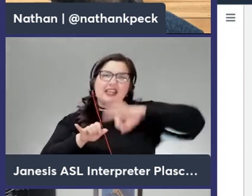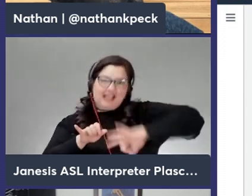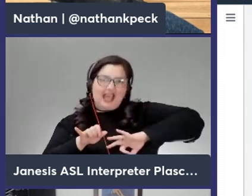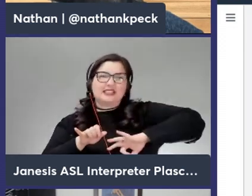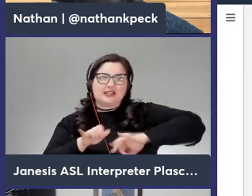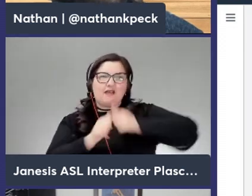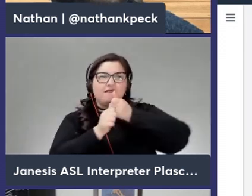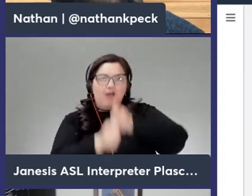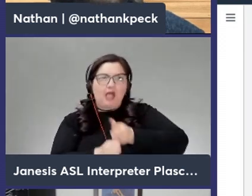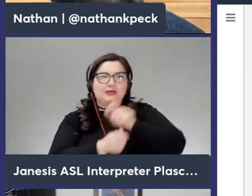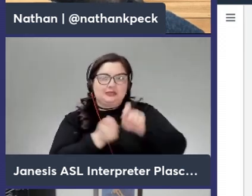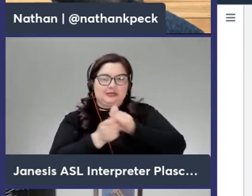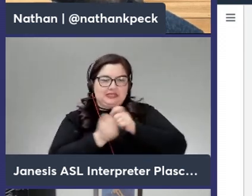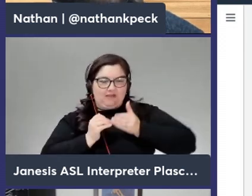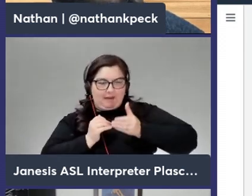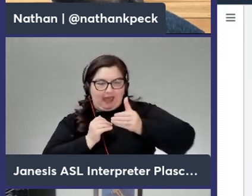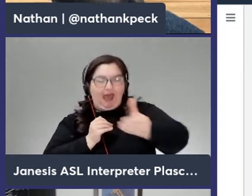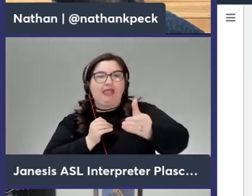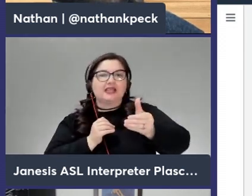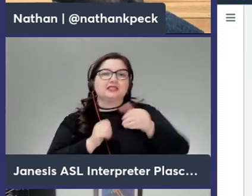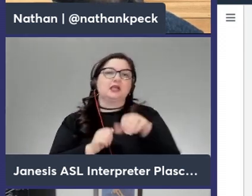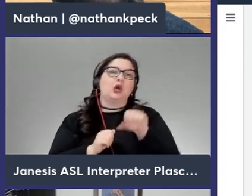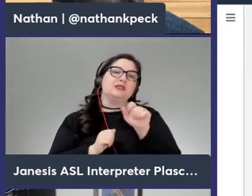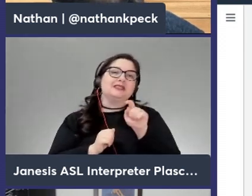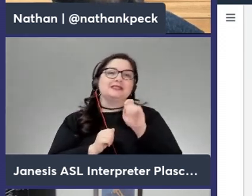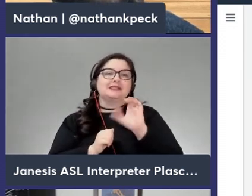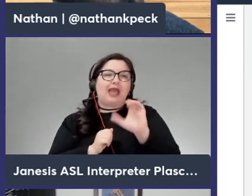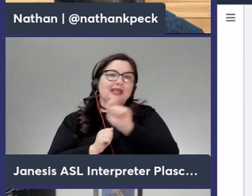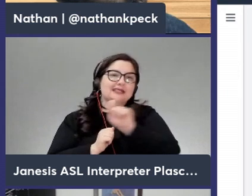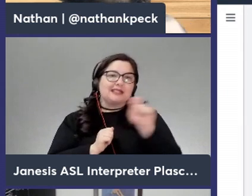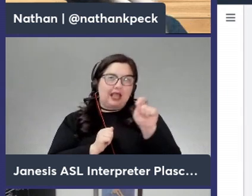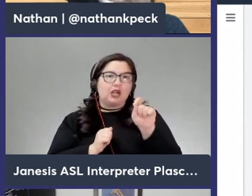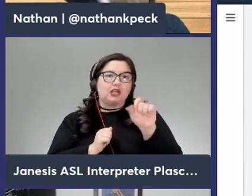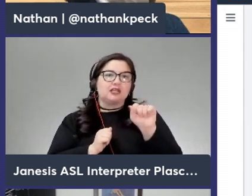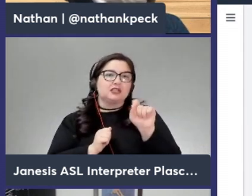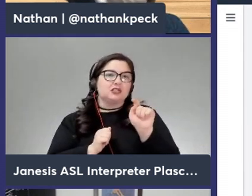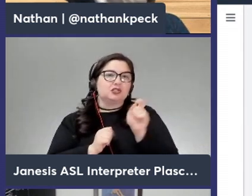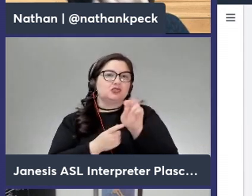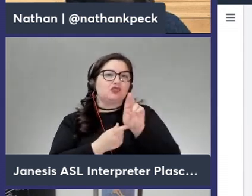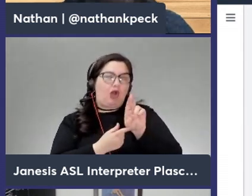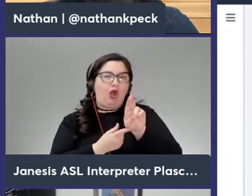So slash static slash, and then we're gonna put star as just the wild card